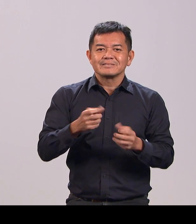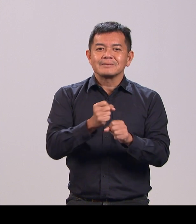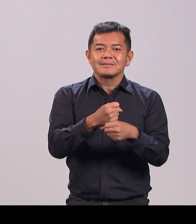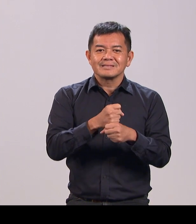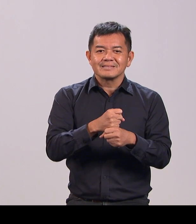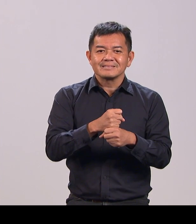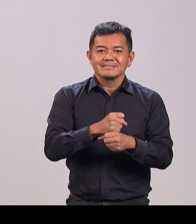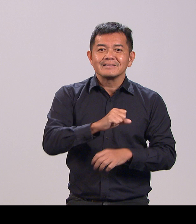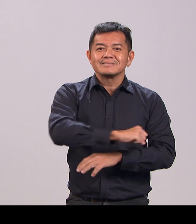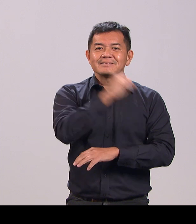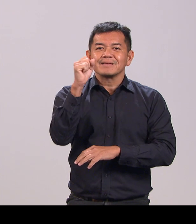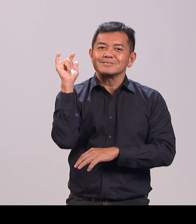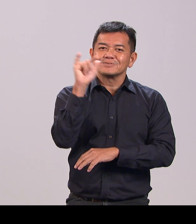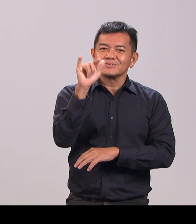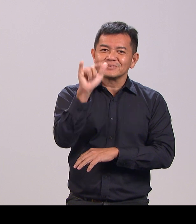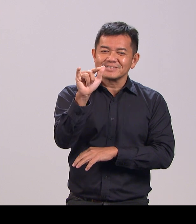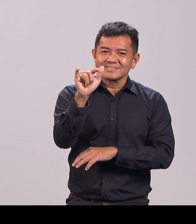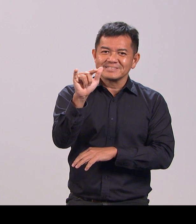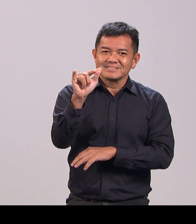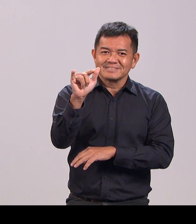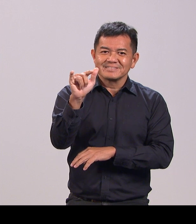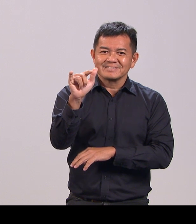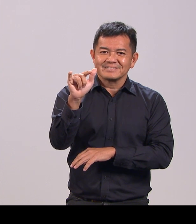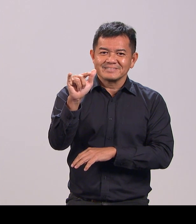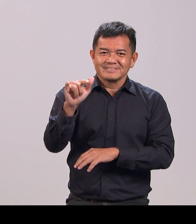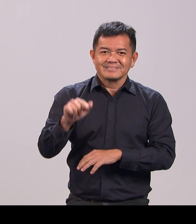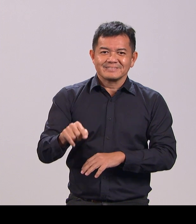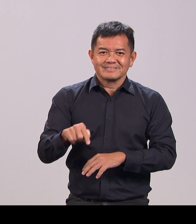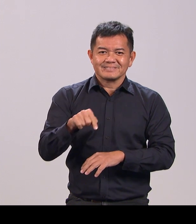A spaceplane is a combination of a spaceship and an airplane.